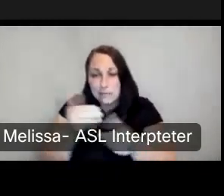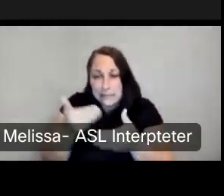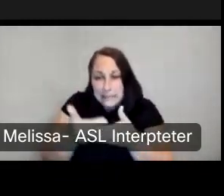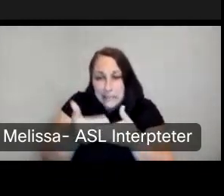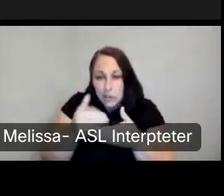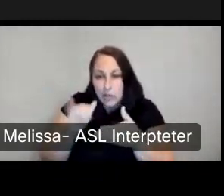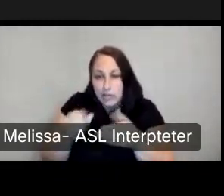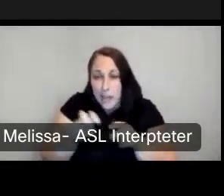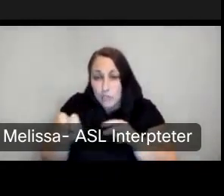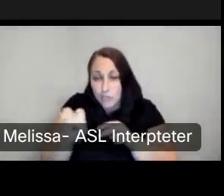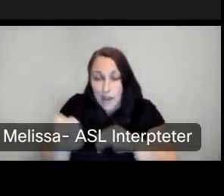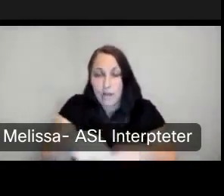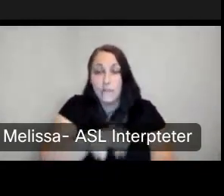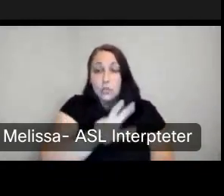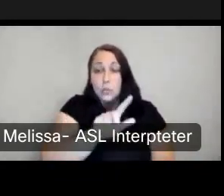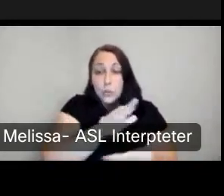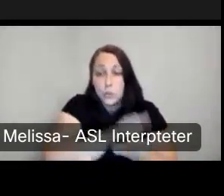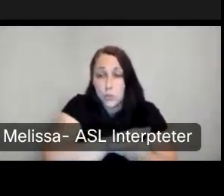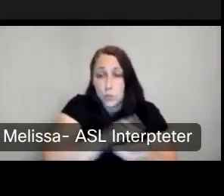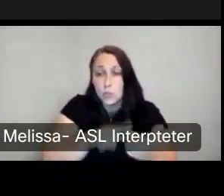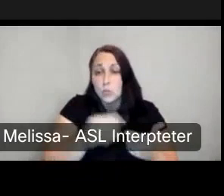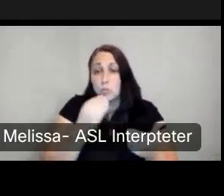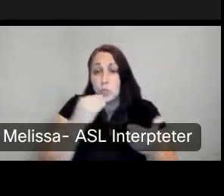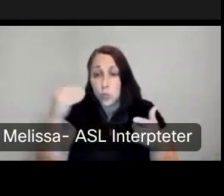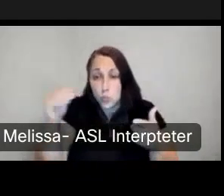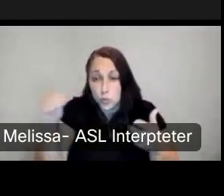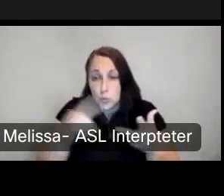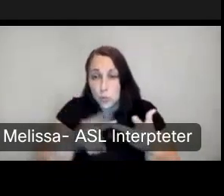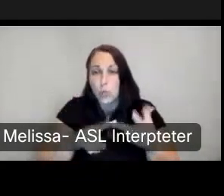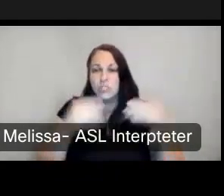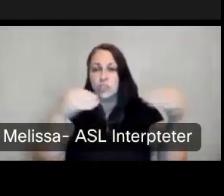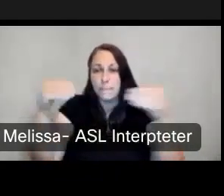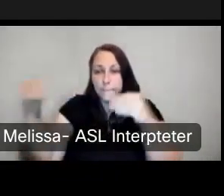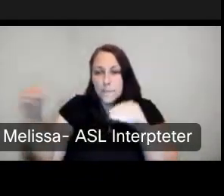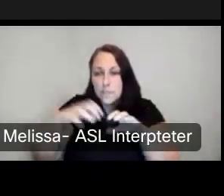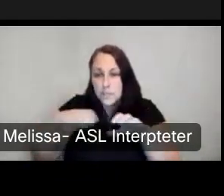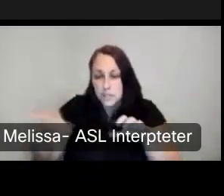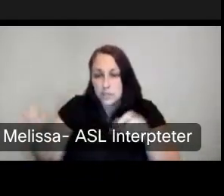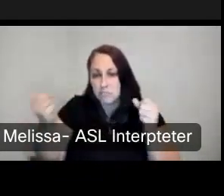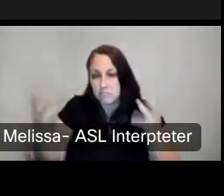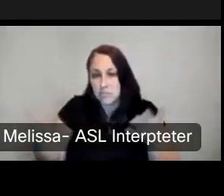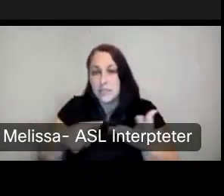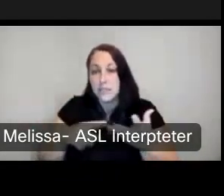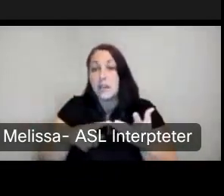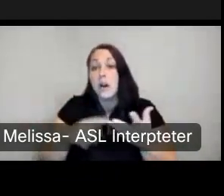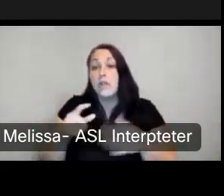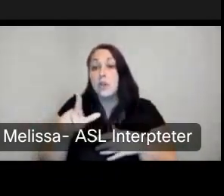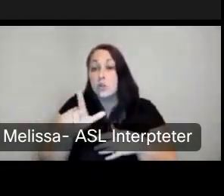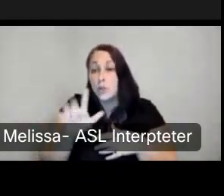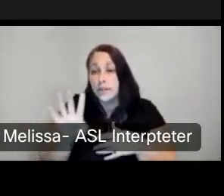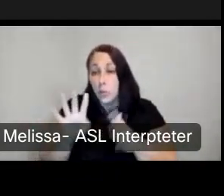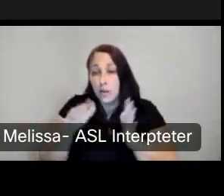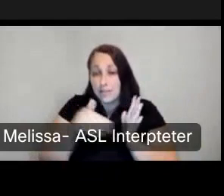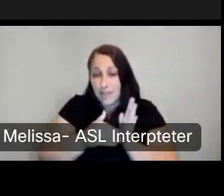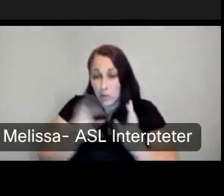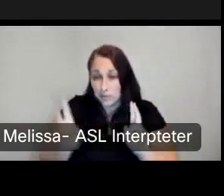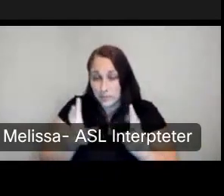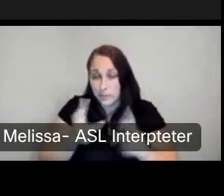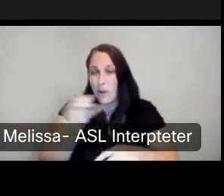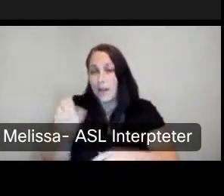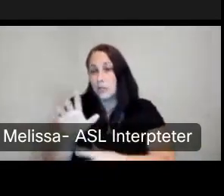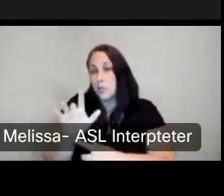um 23 schools and uh over 44 000 people and 25 000 jobs are within a quarter mile of this routes